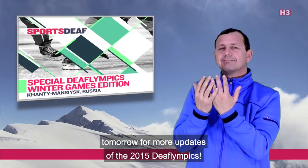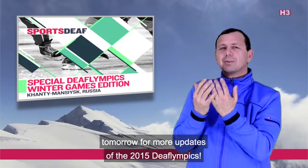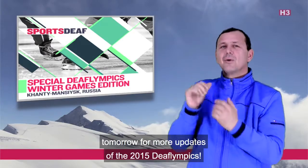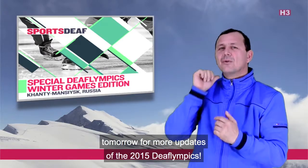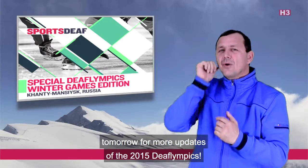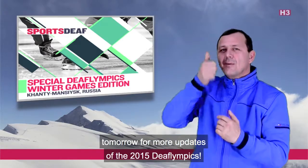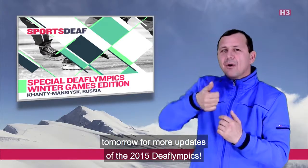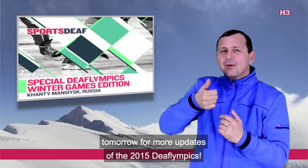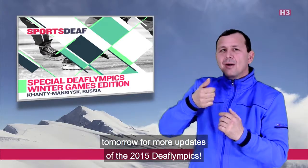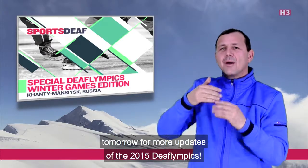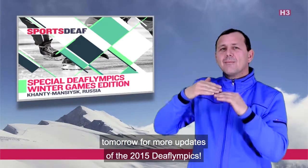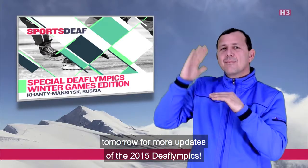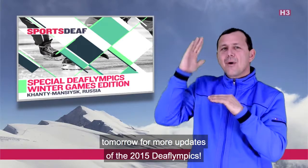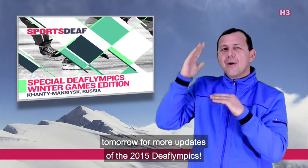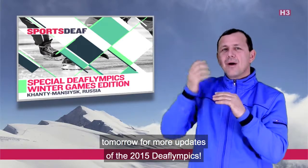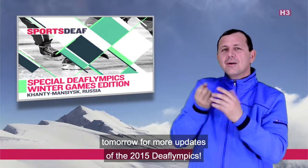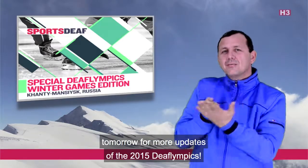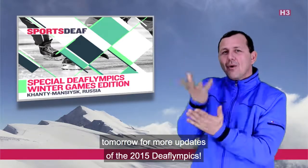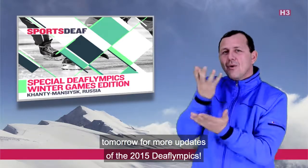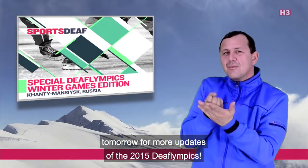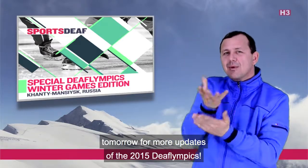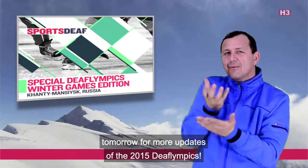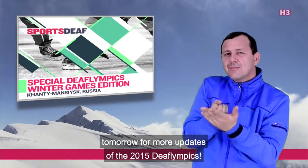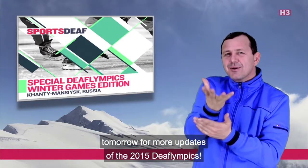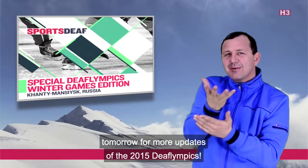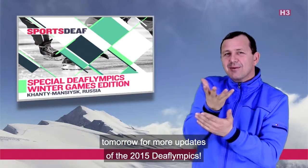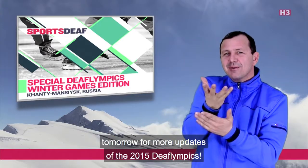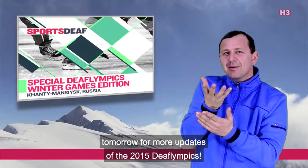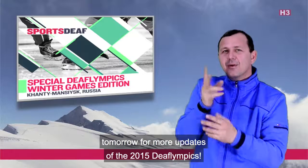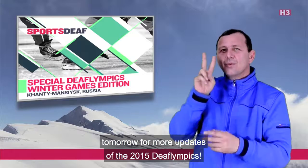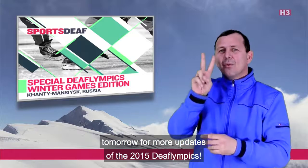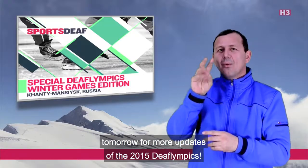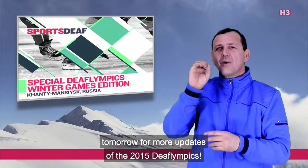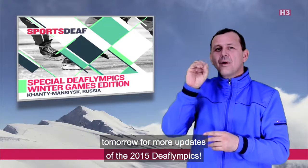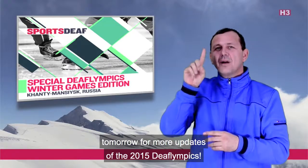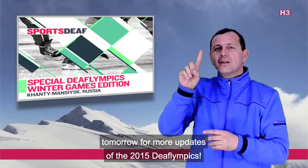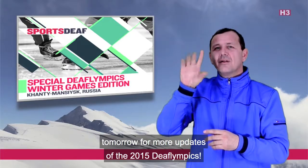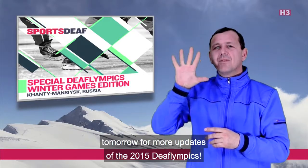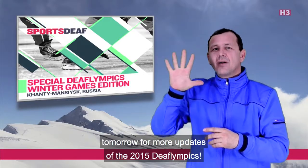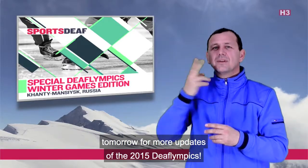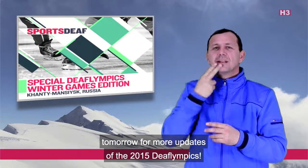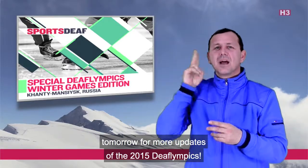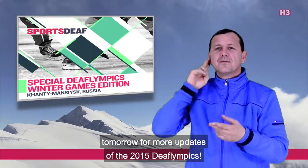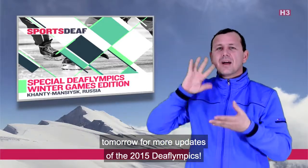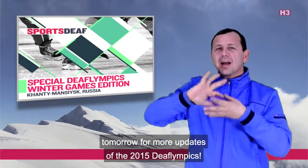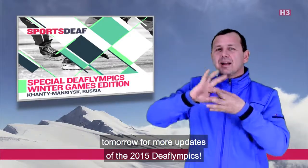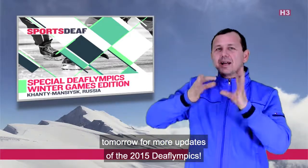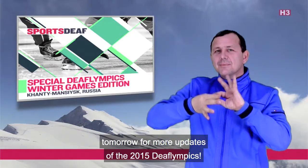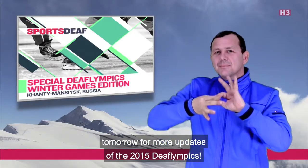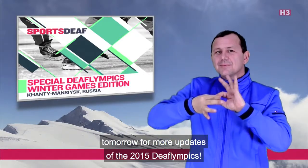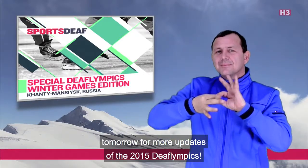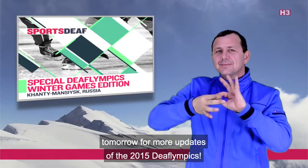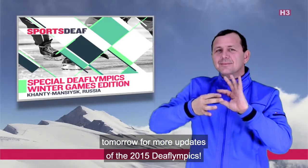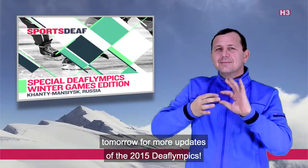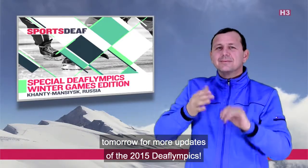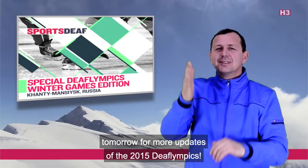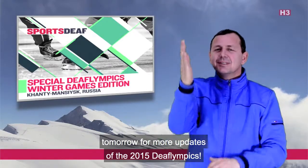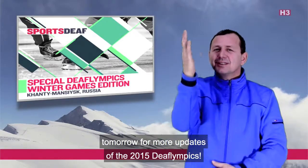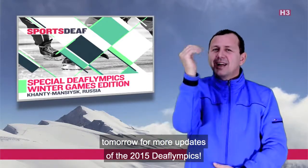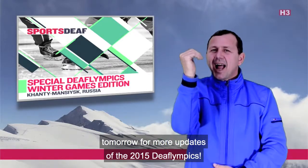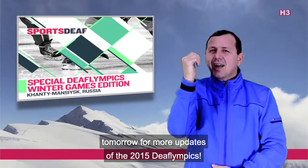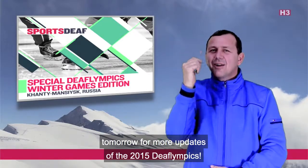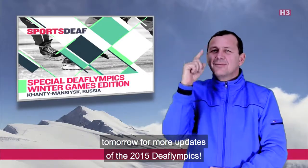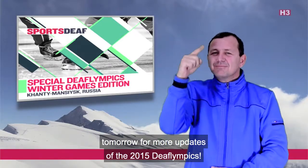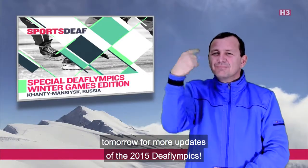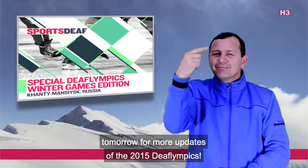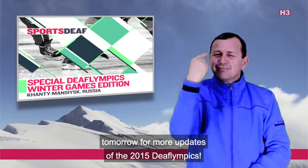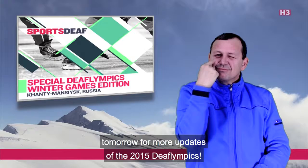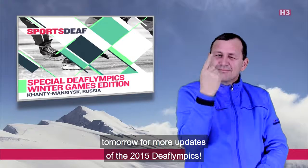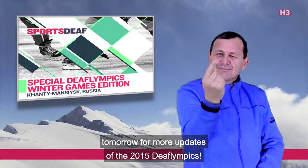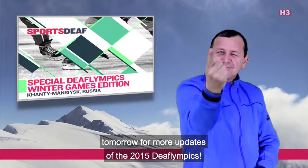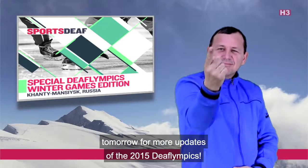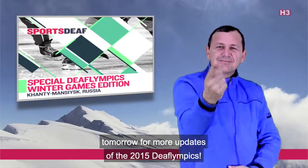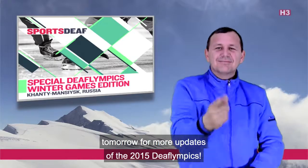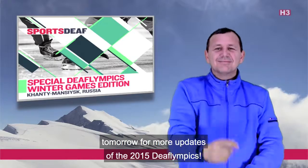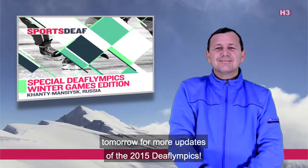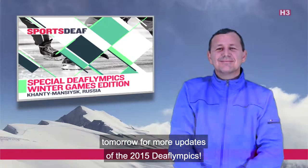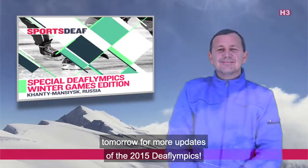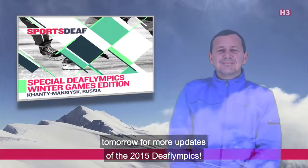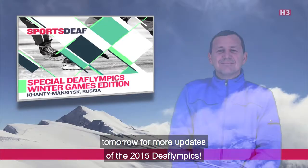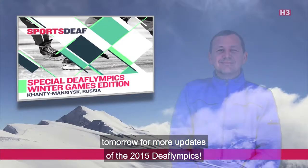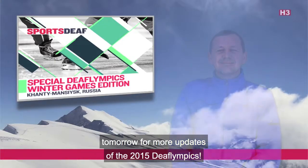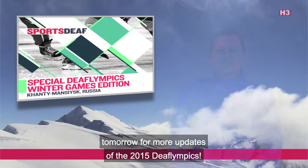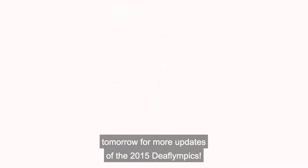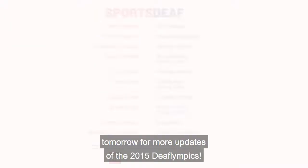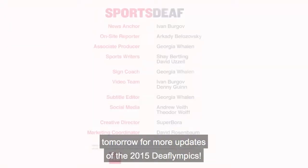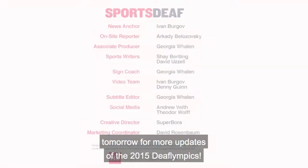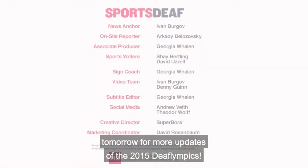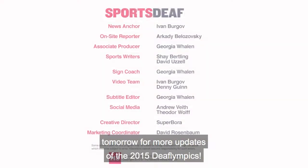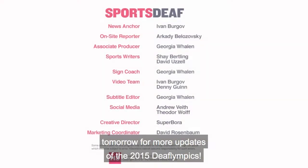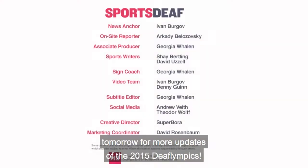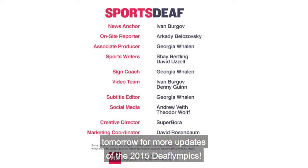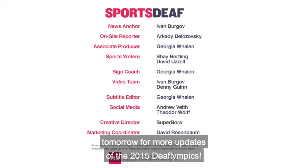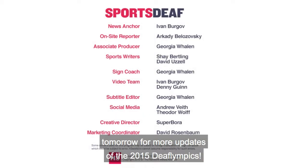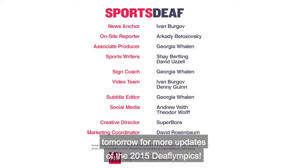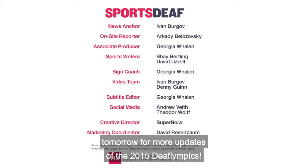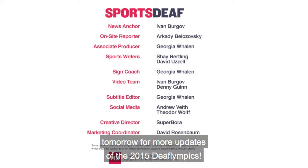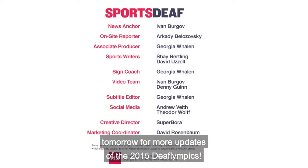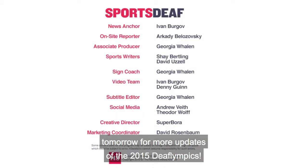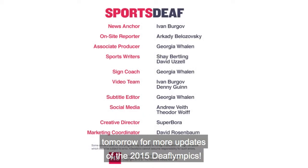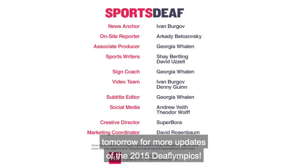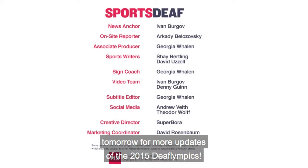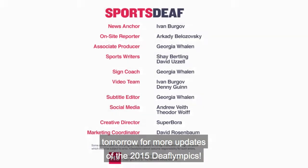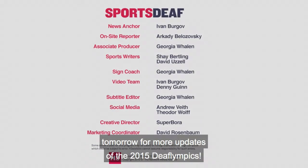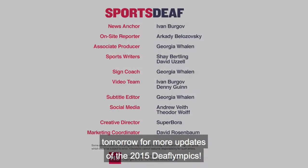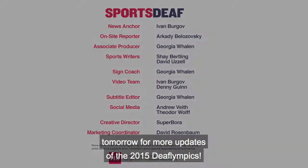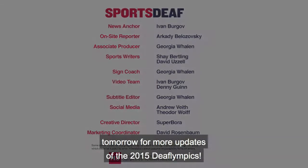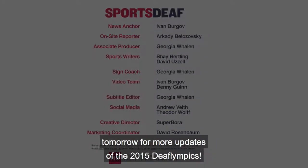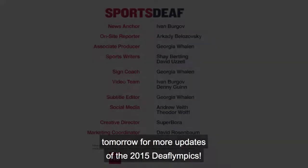tomorrow for more updates of the 2015 Deaflympics!